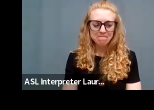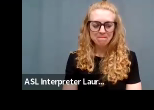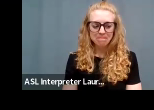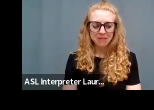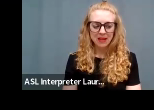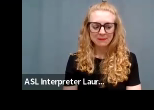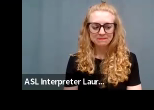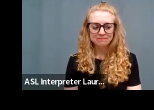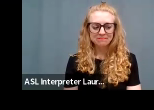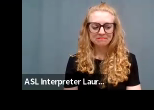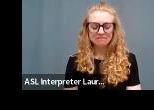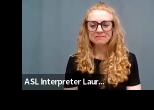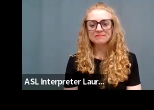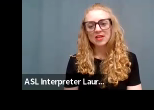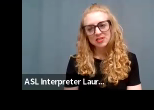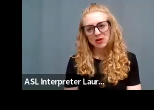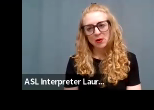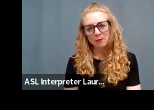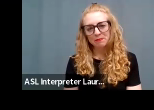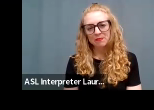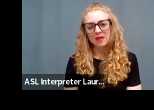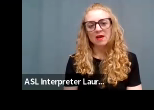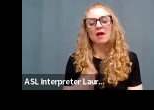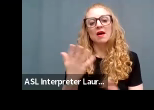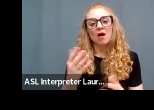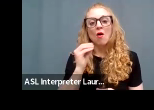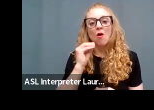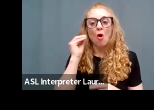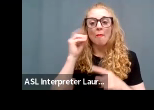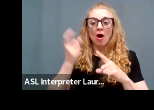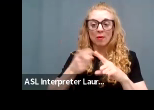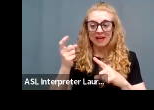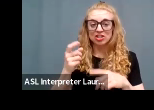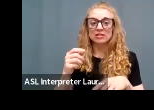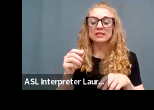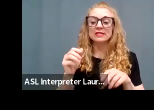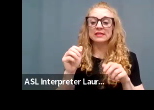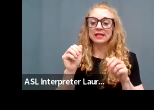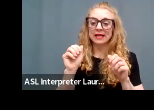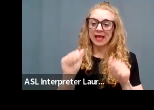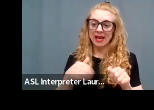so the basic element of home automation can be really put into six General buckets if you will